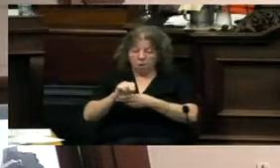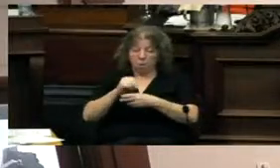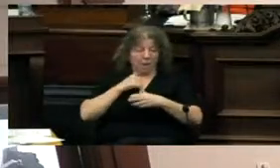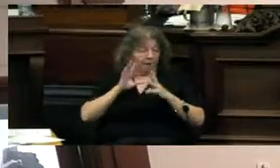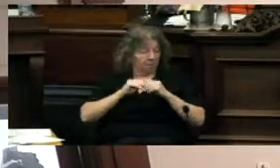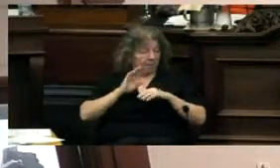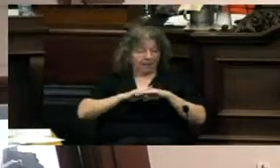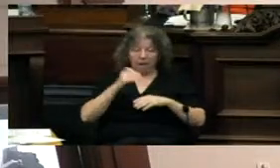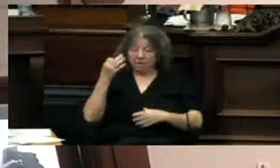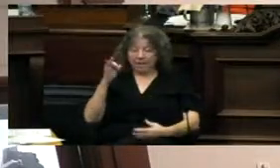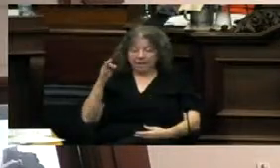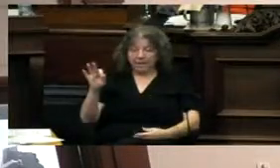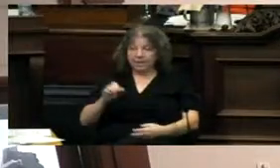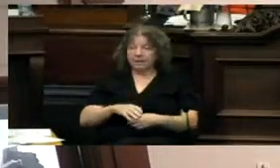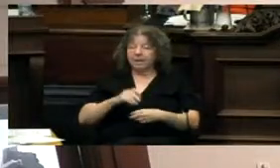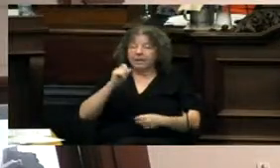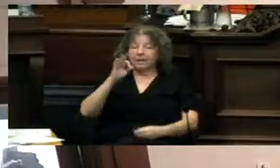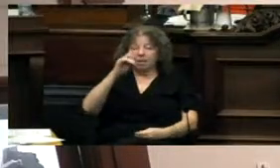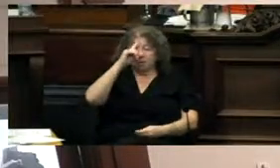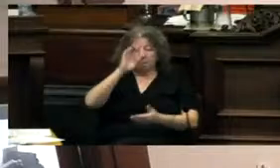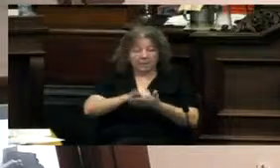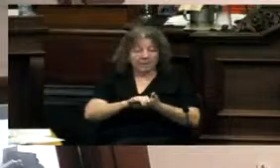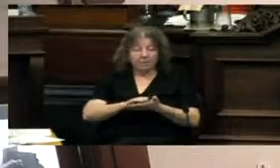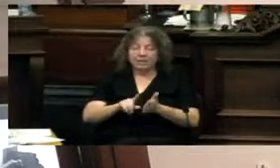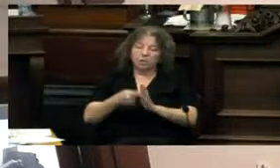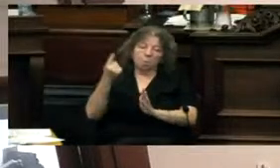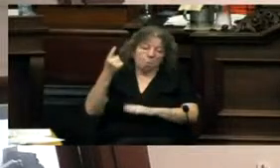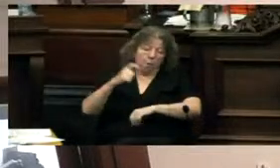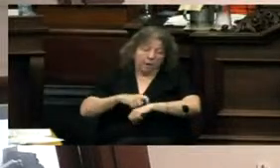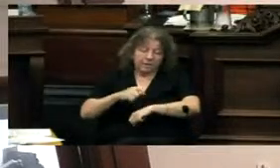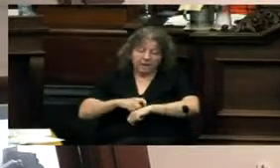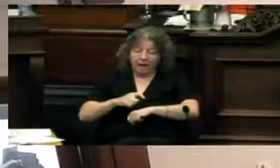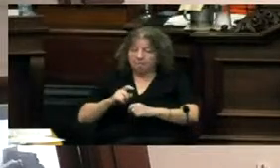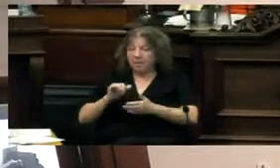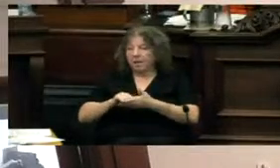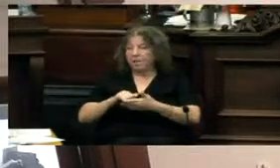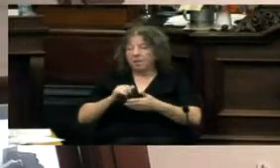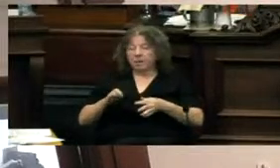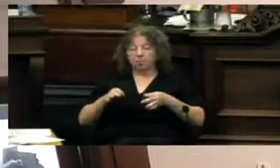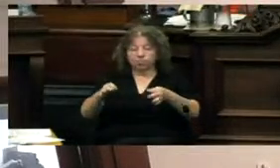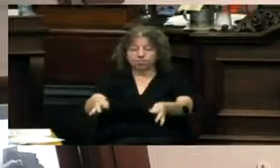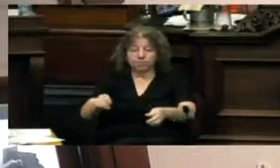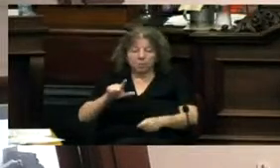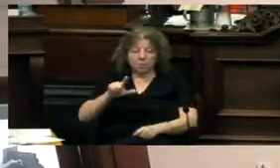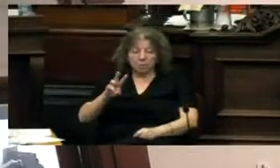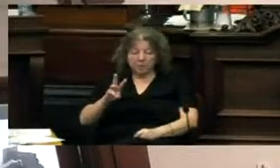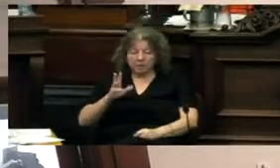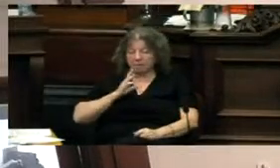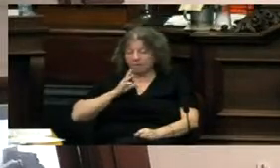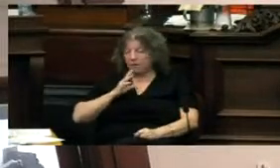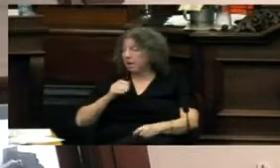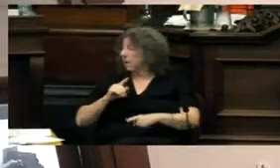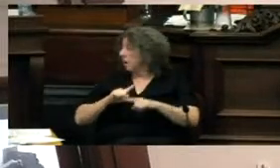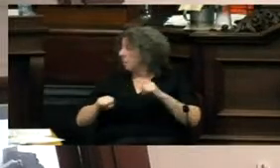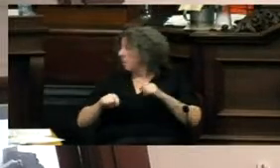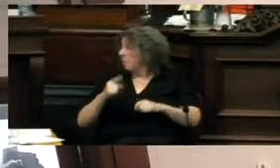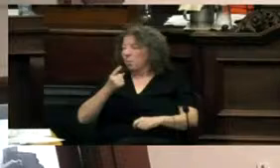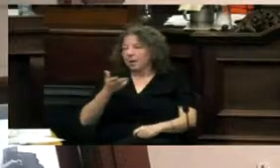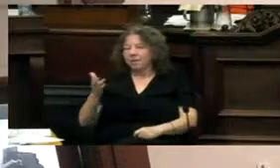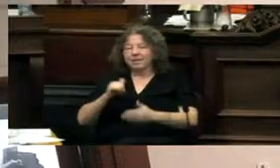agree, if council members agree with your position, I think it's simple. You just vote no and we have the meeting and that's the